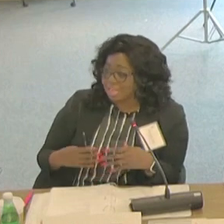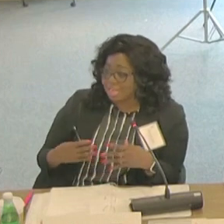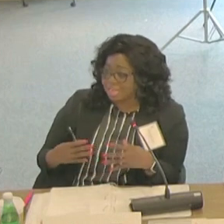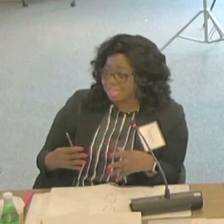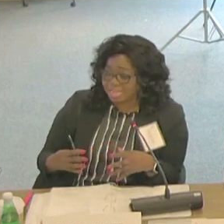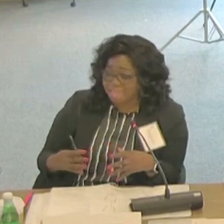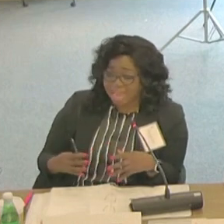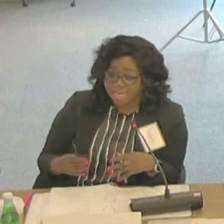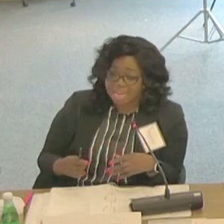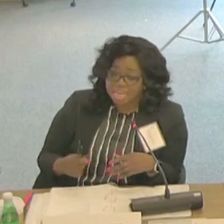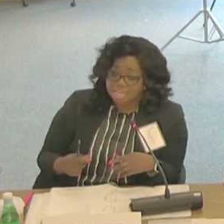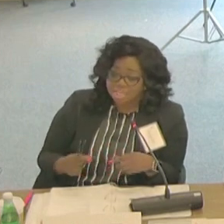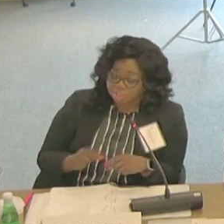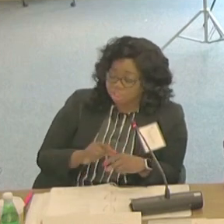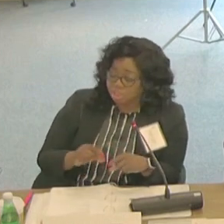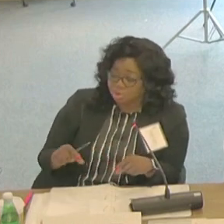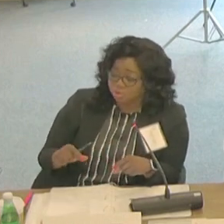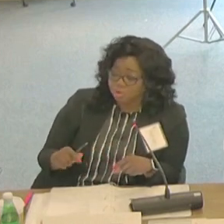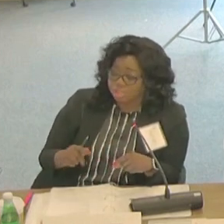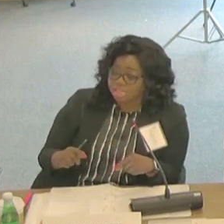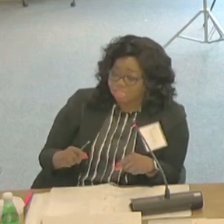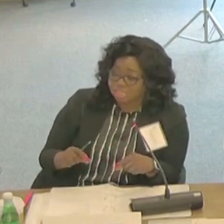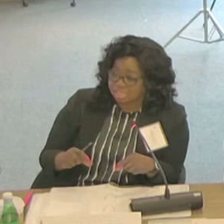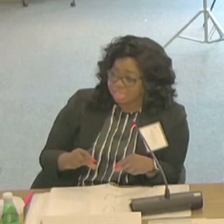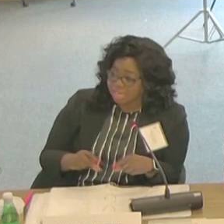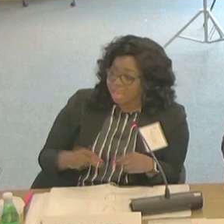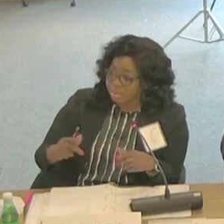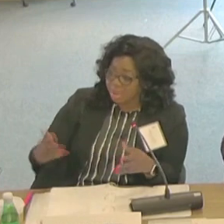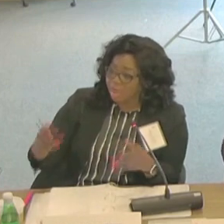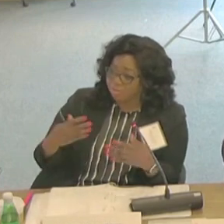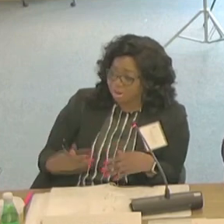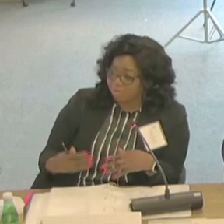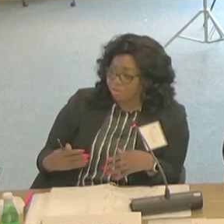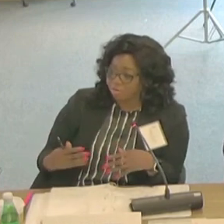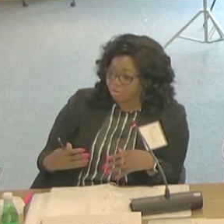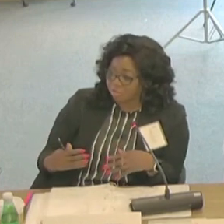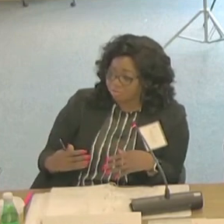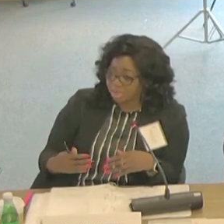and the idea that just those few sentences that came out from our federal government.